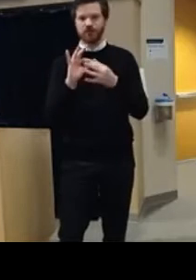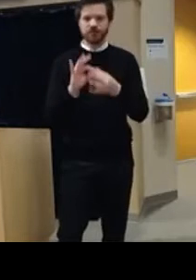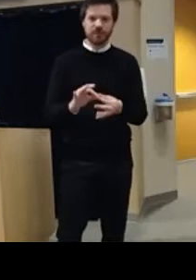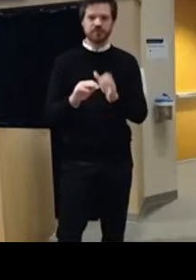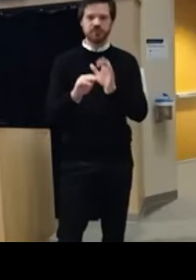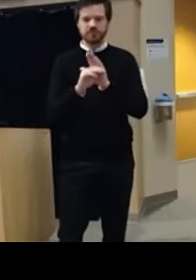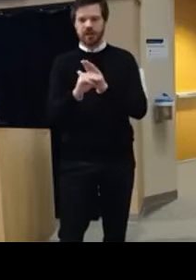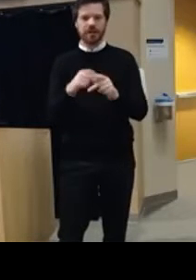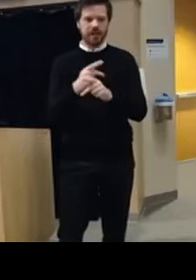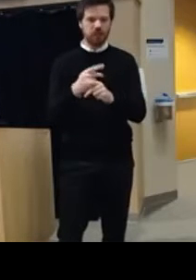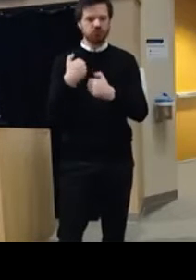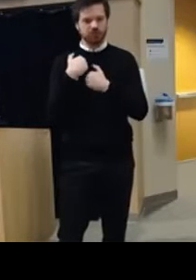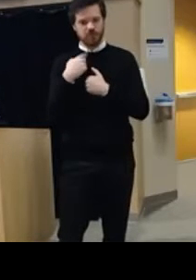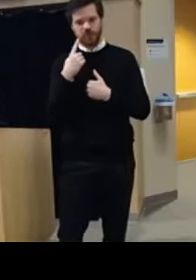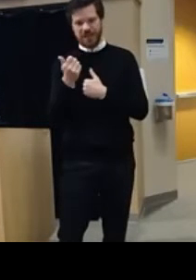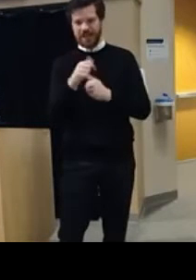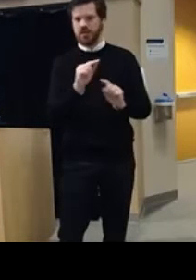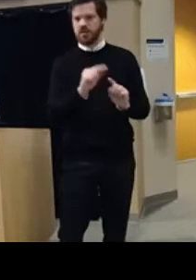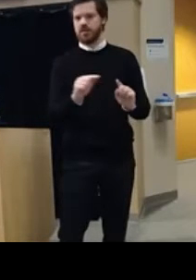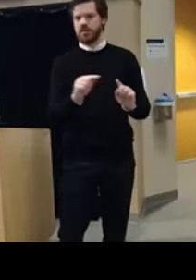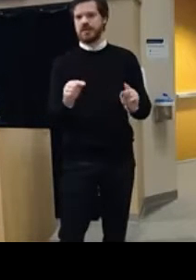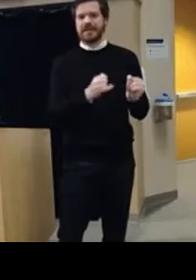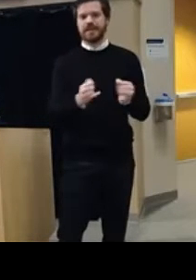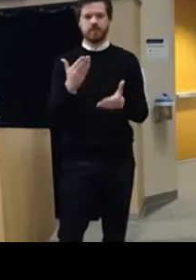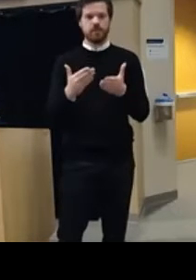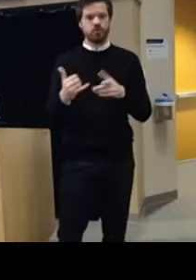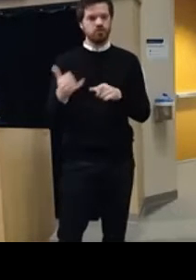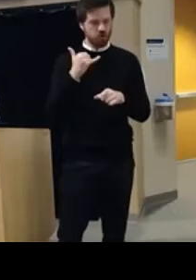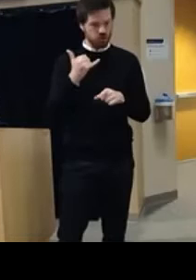of care and being responsible for any of those individuals that might call us on a given day